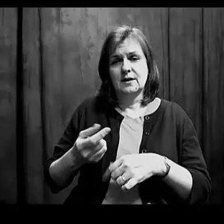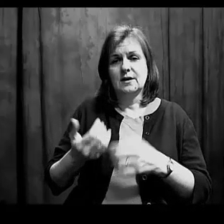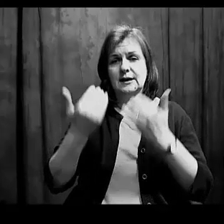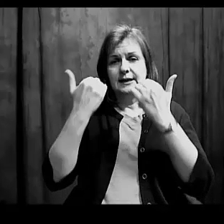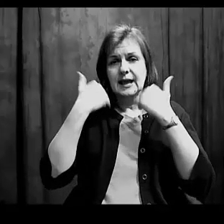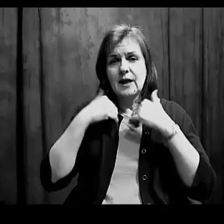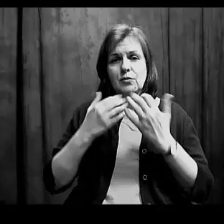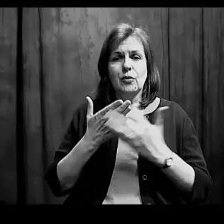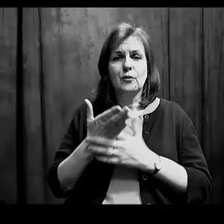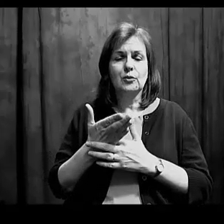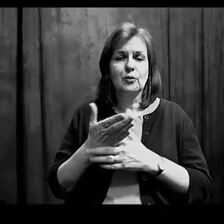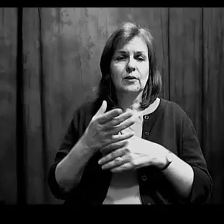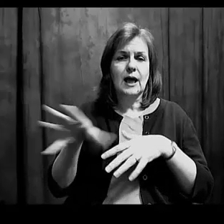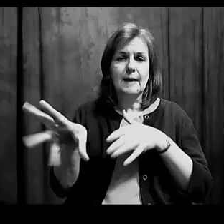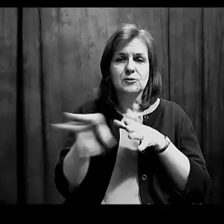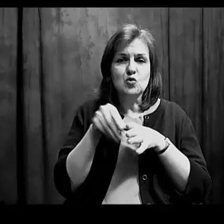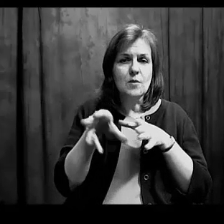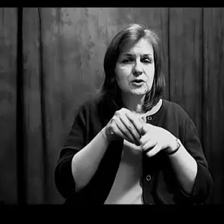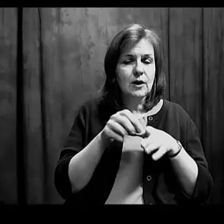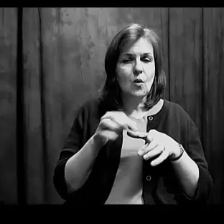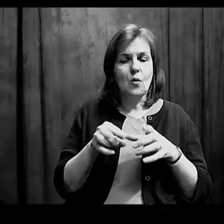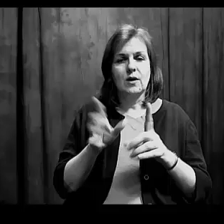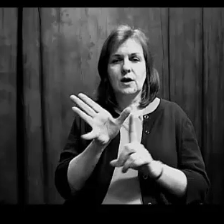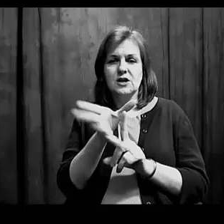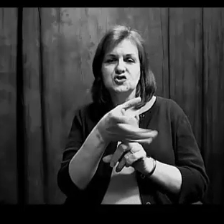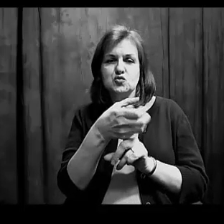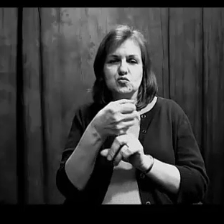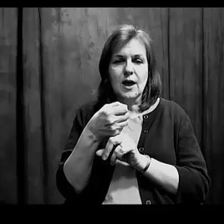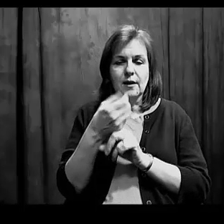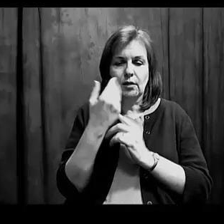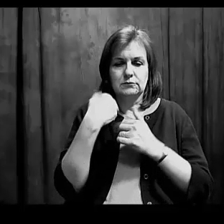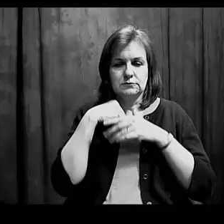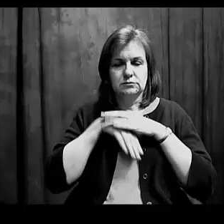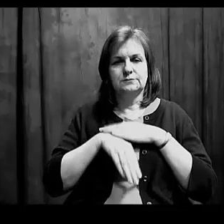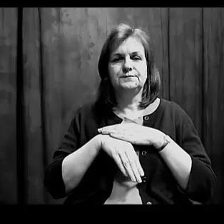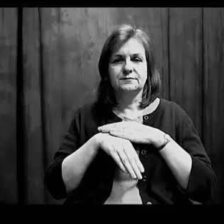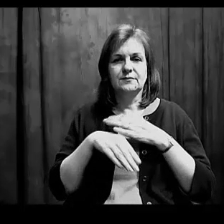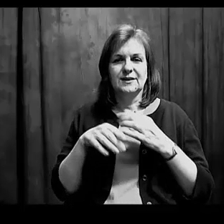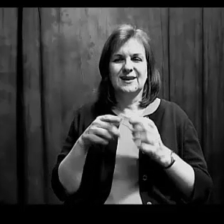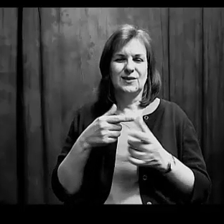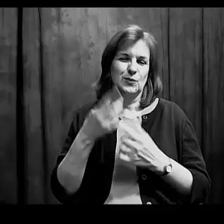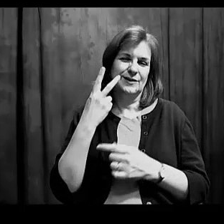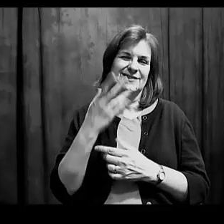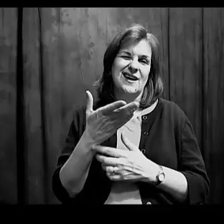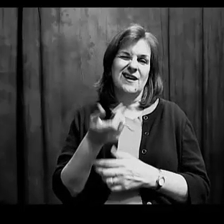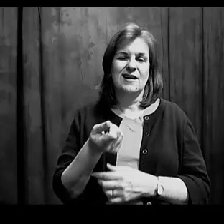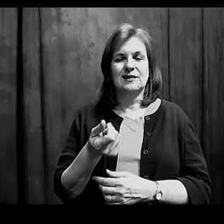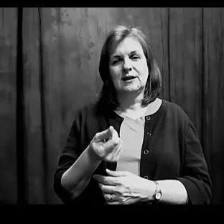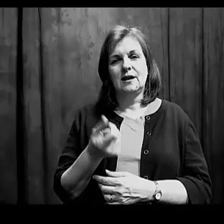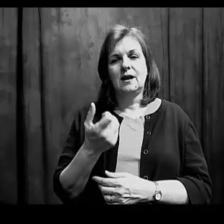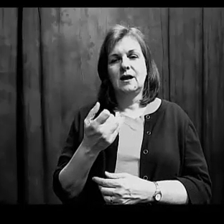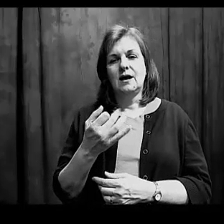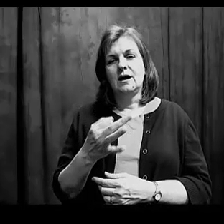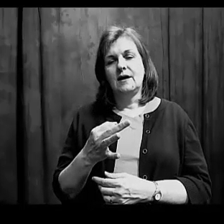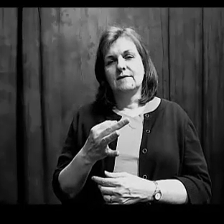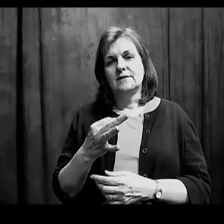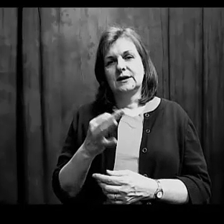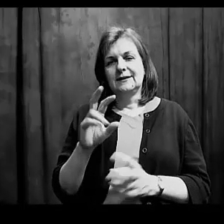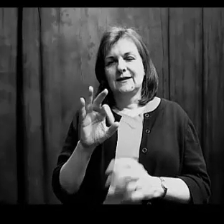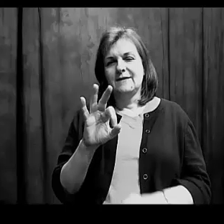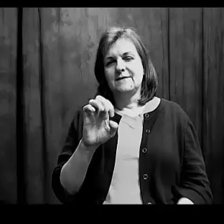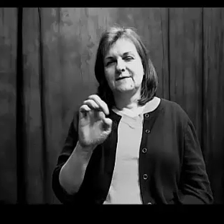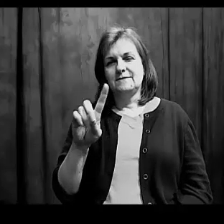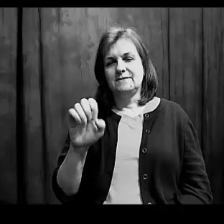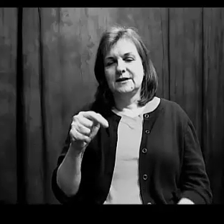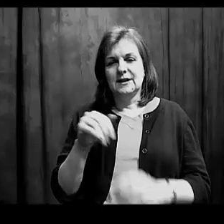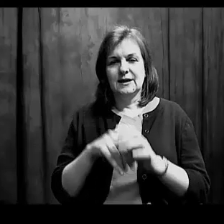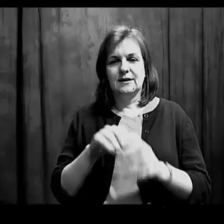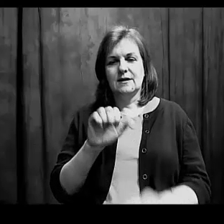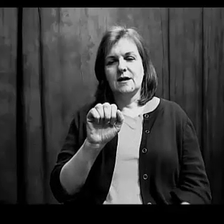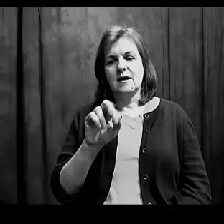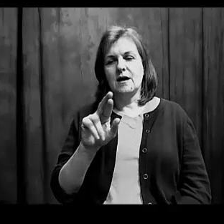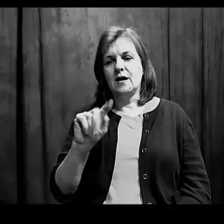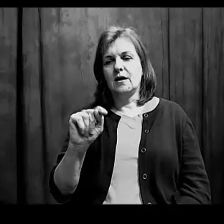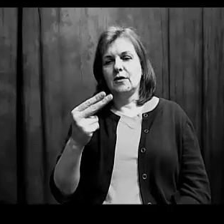their food through absorption or surrounded it and we did see some amount of feeding in arthropods and so on but when